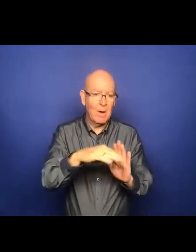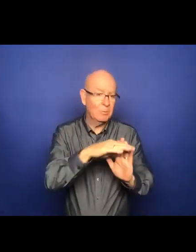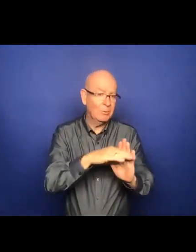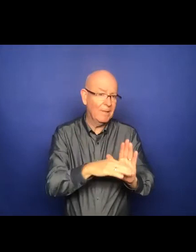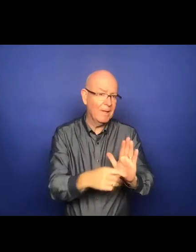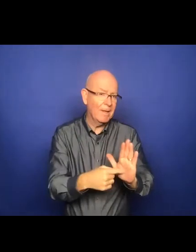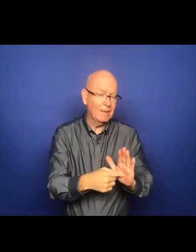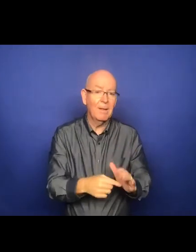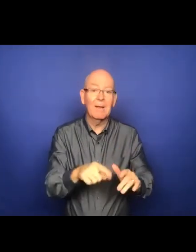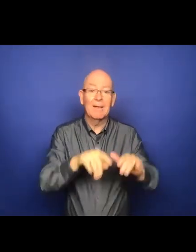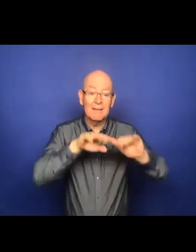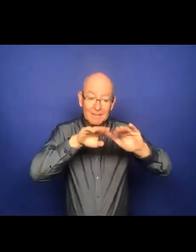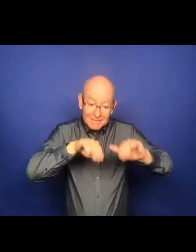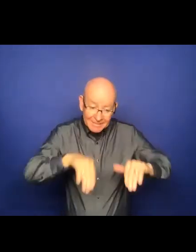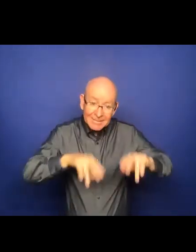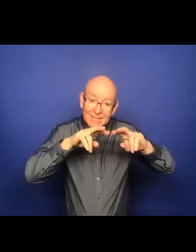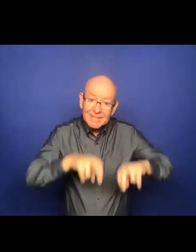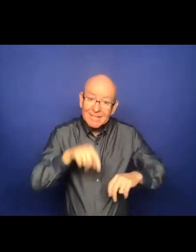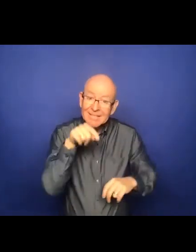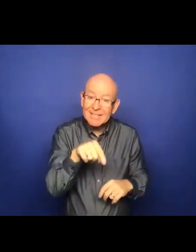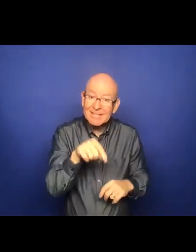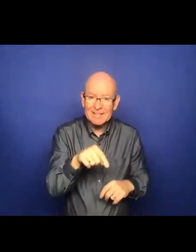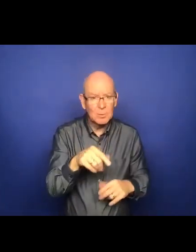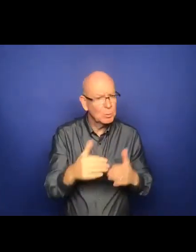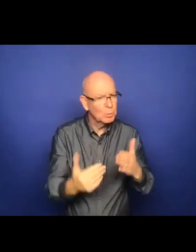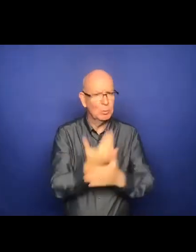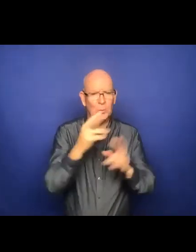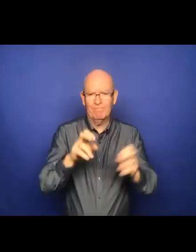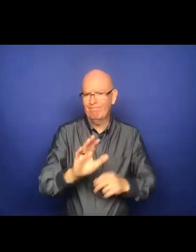socioeconomic characteristics such as employment and education.